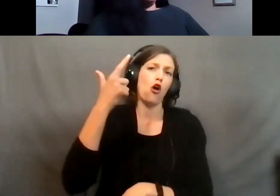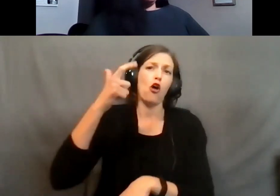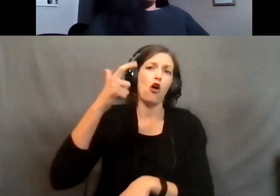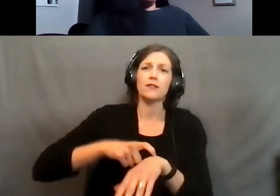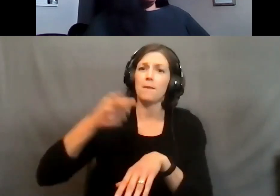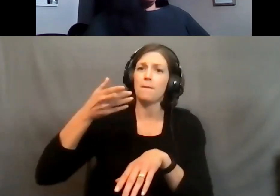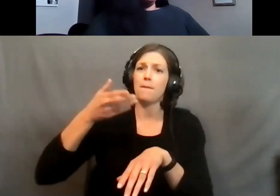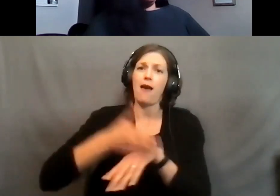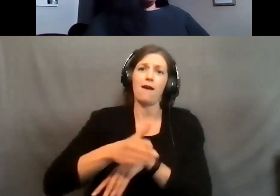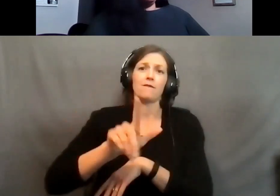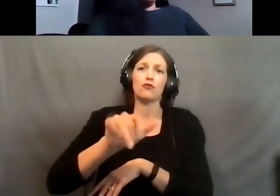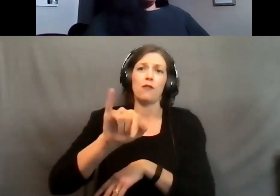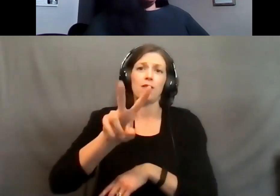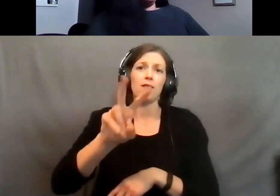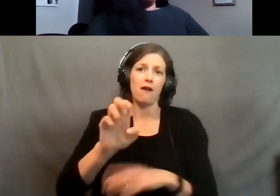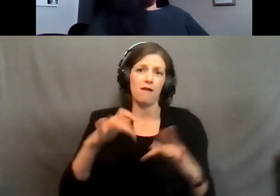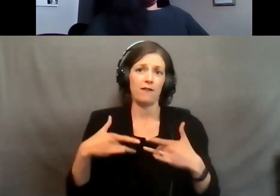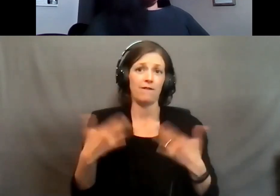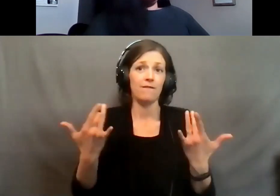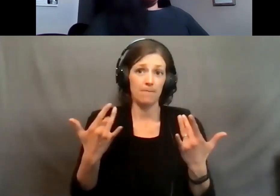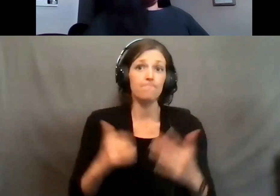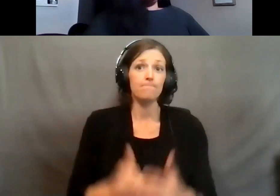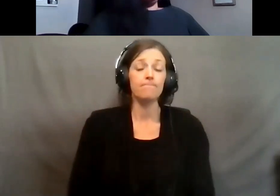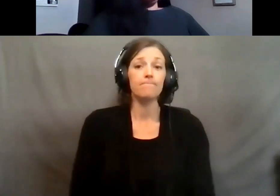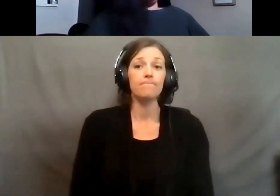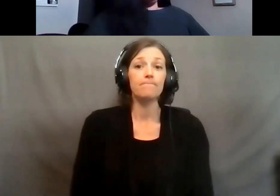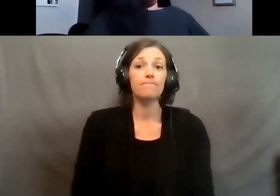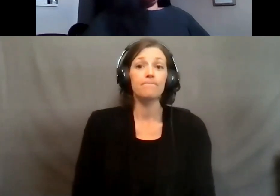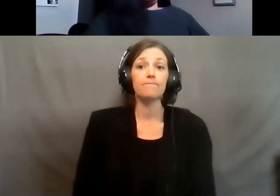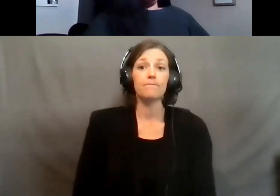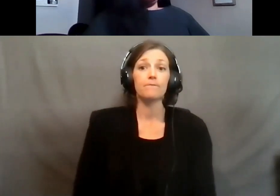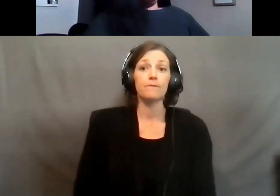live event. 13:05:08